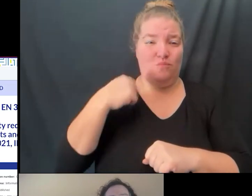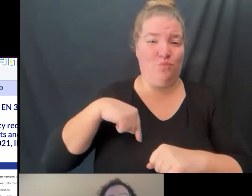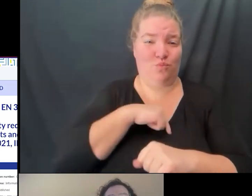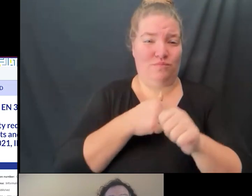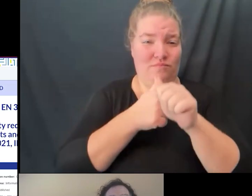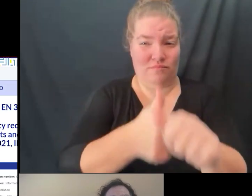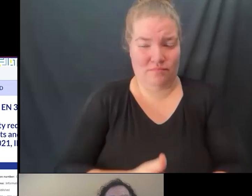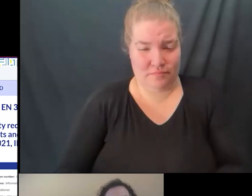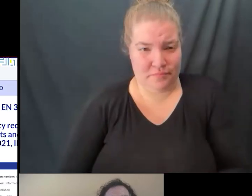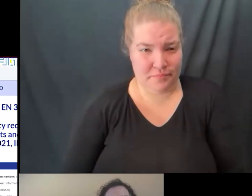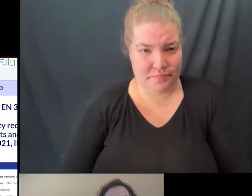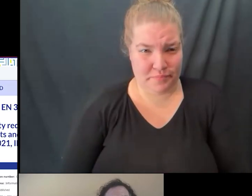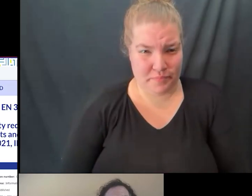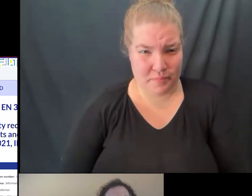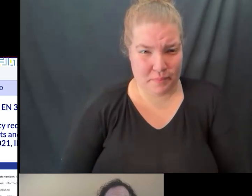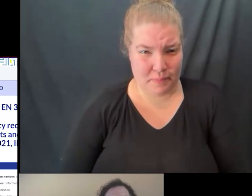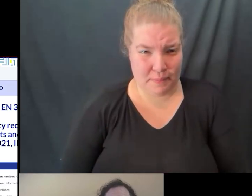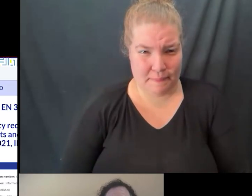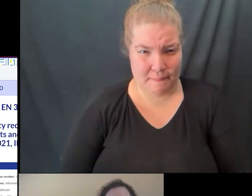going to make it easy for us to get it done as well.